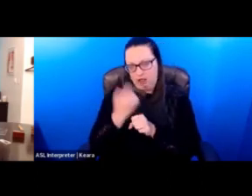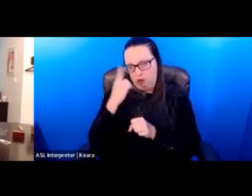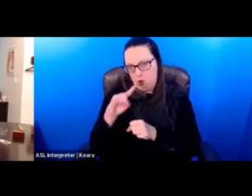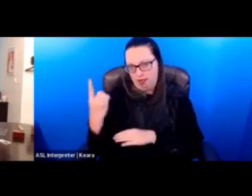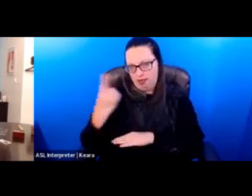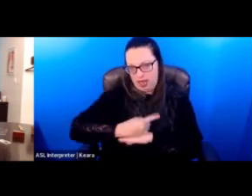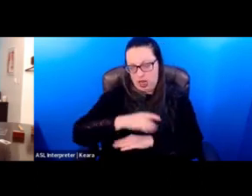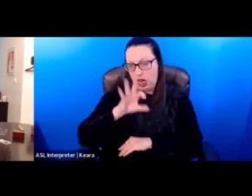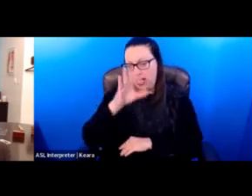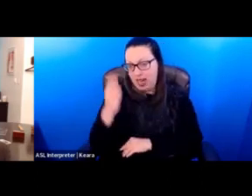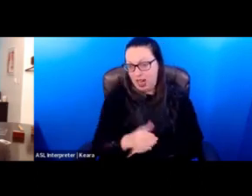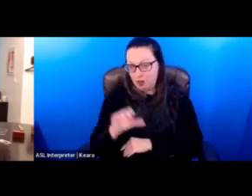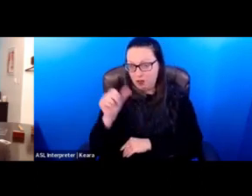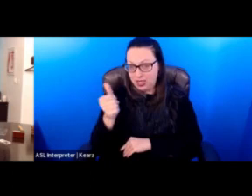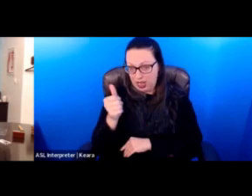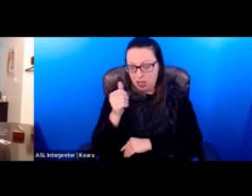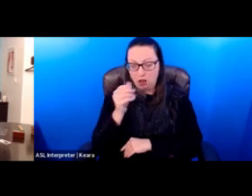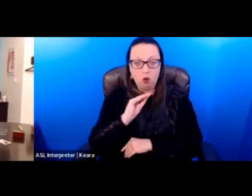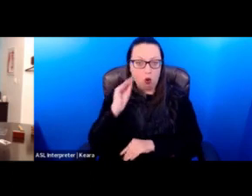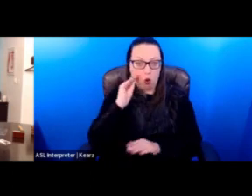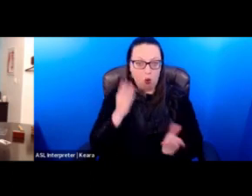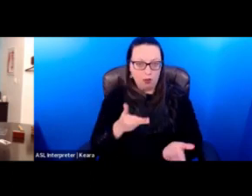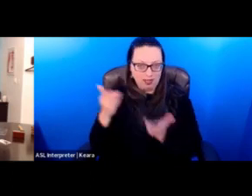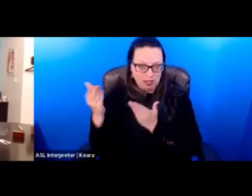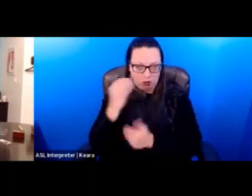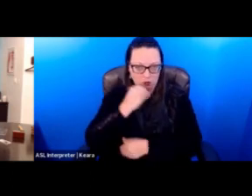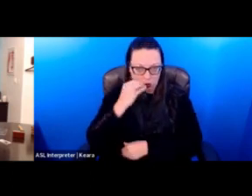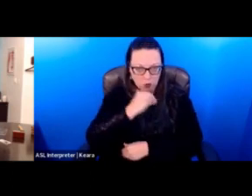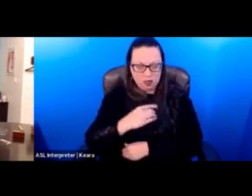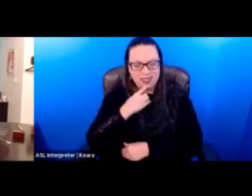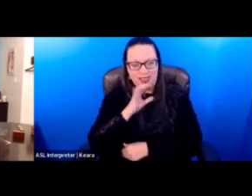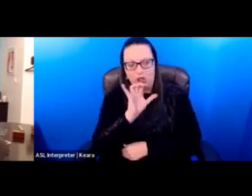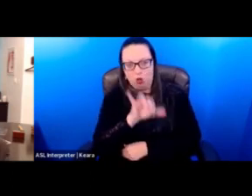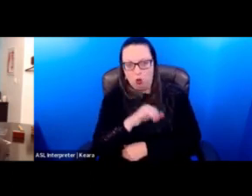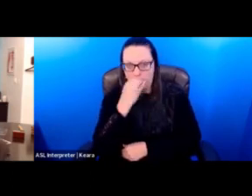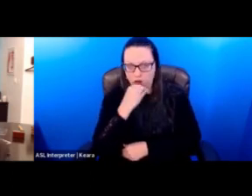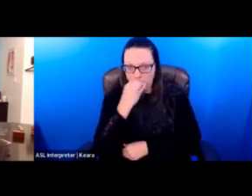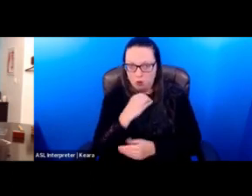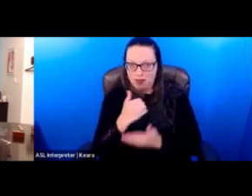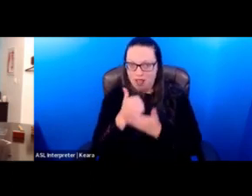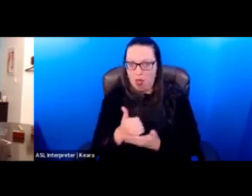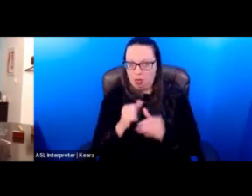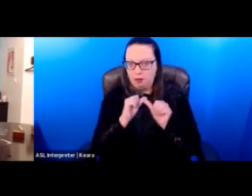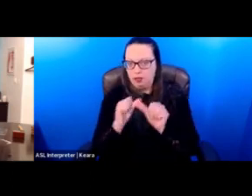delivered meal clients reported that the meals that we provide actually helped them continue to live in their own home and